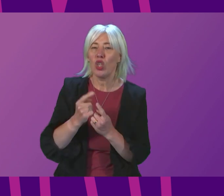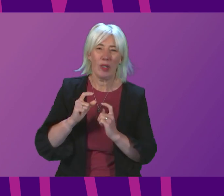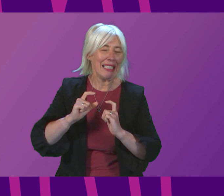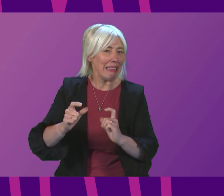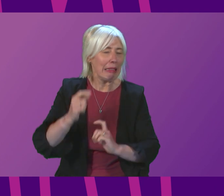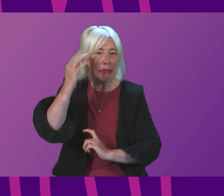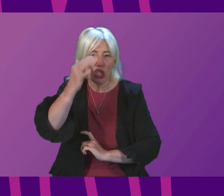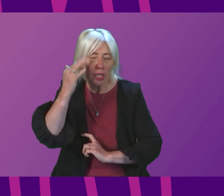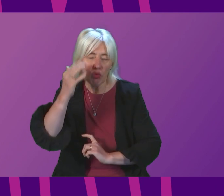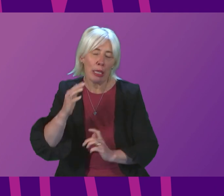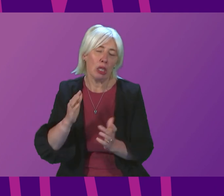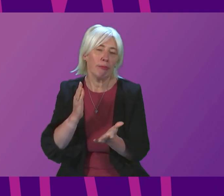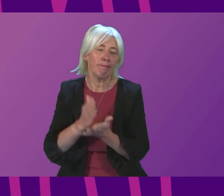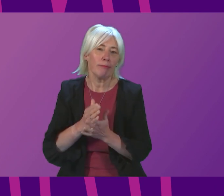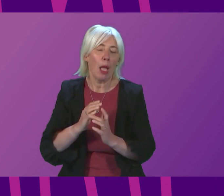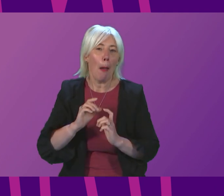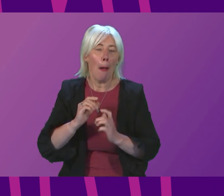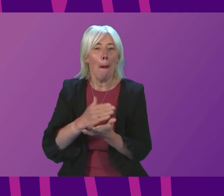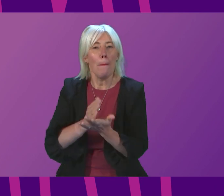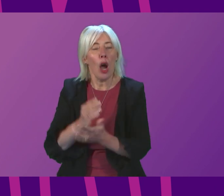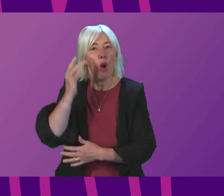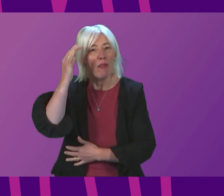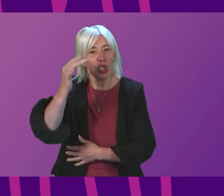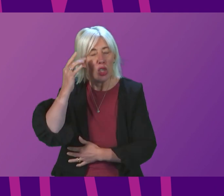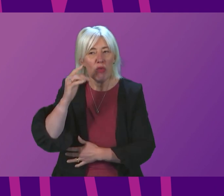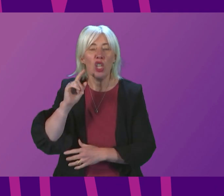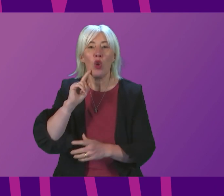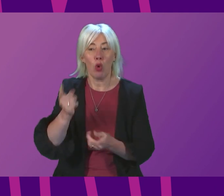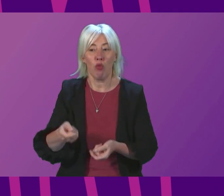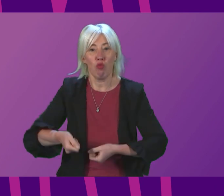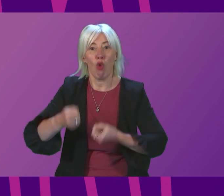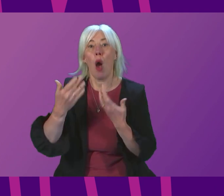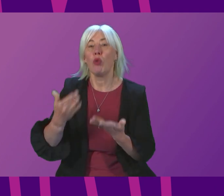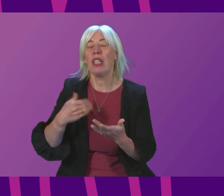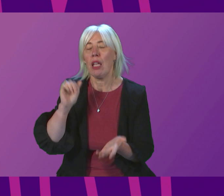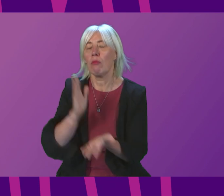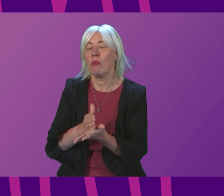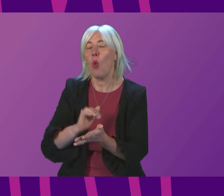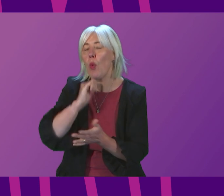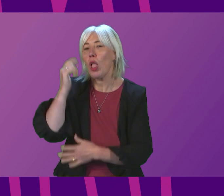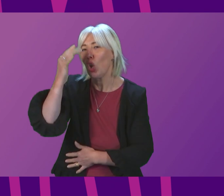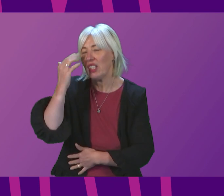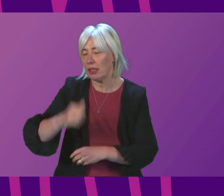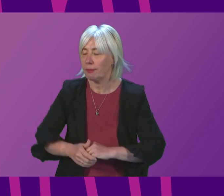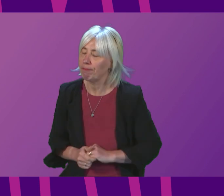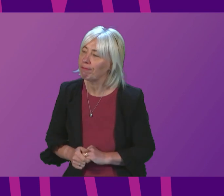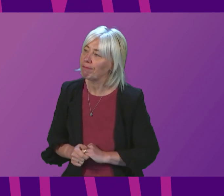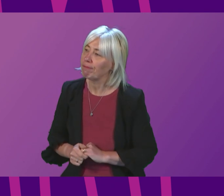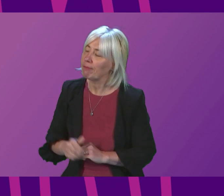I will make sure that, as part of that consideration, the proposals that she has made today are